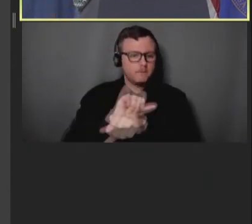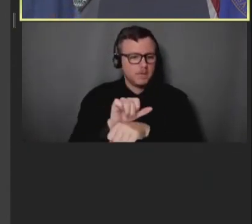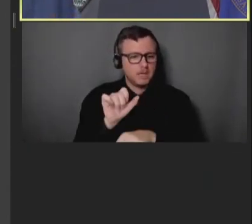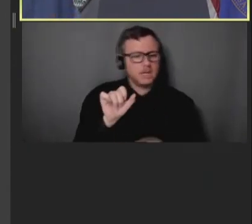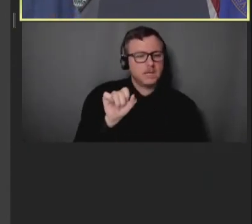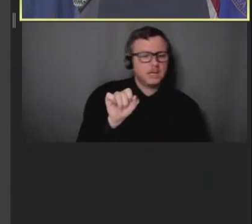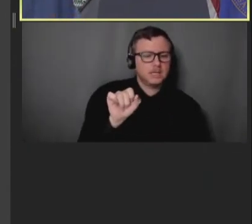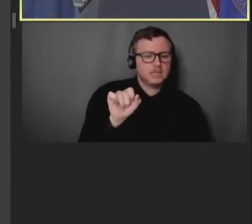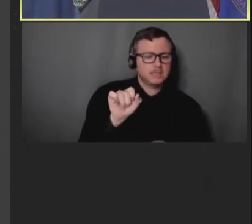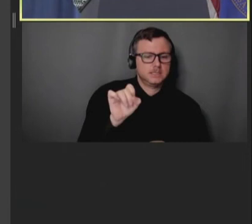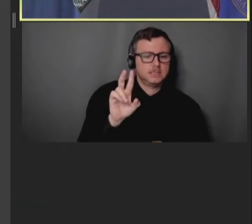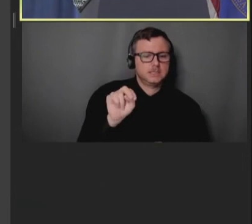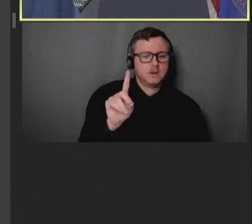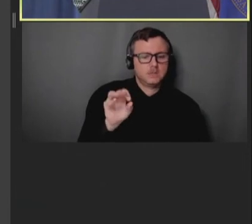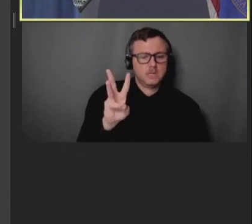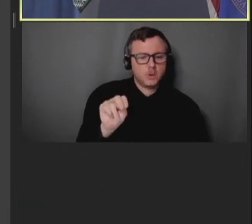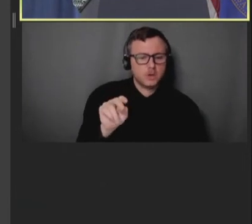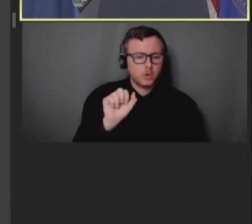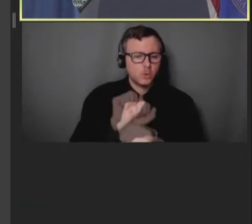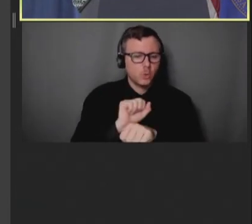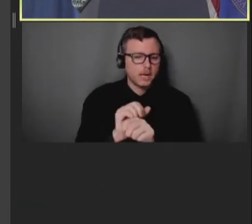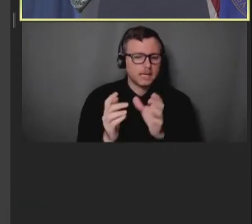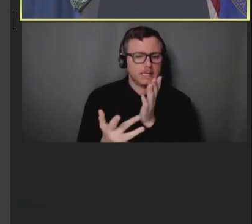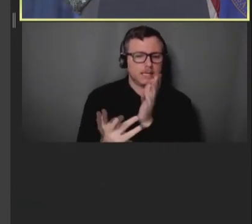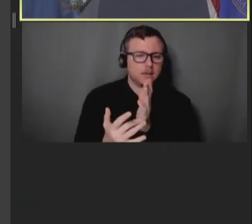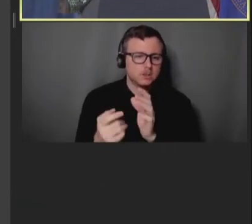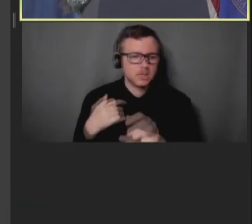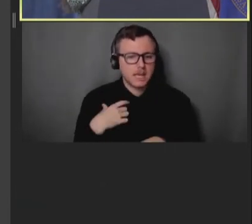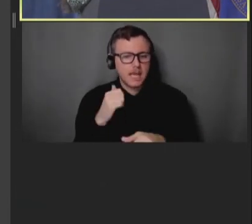and worked on the tech side. So every night she called Chris [spelled phonetically] -- who was